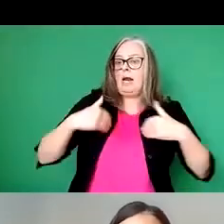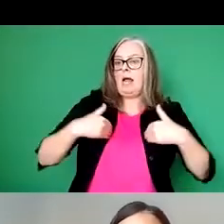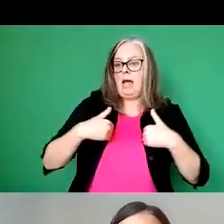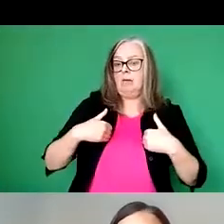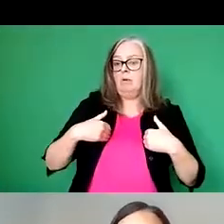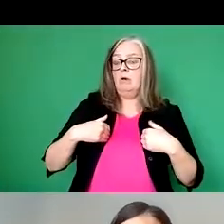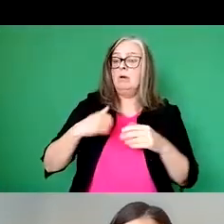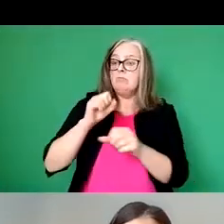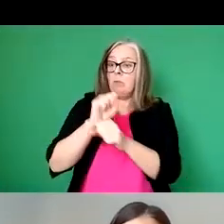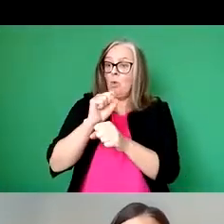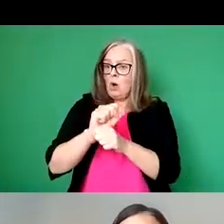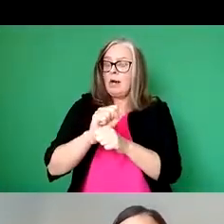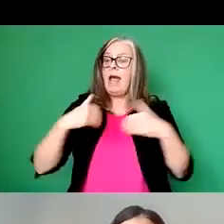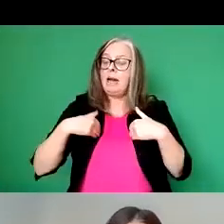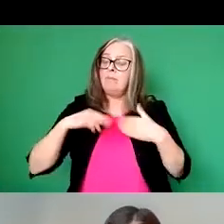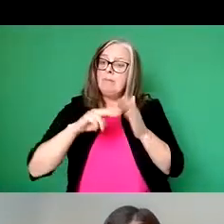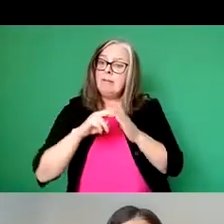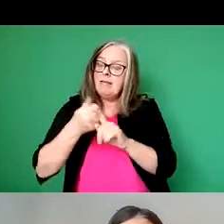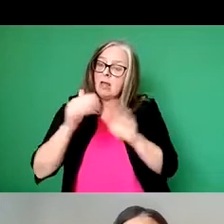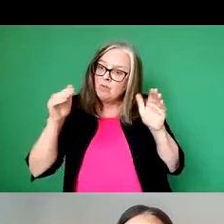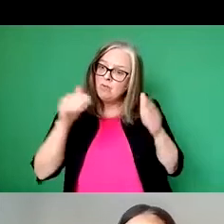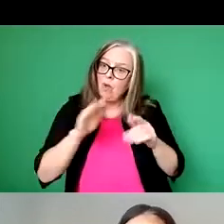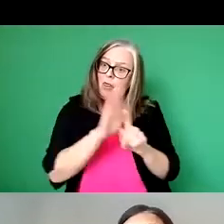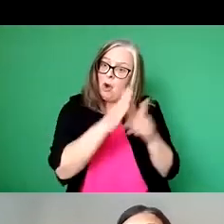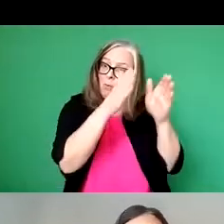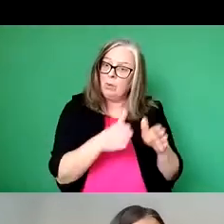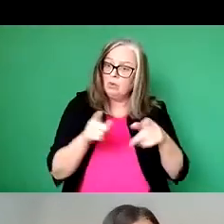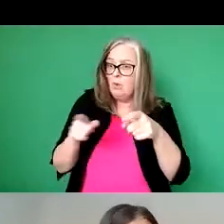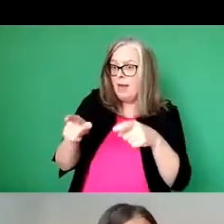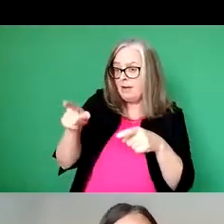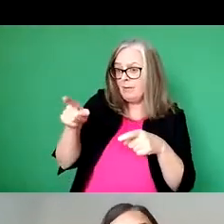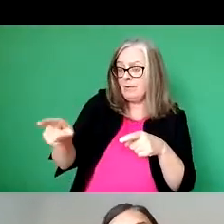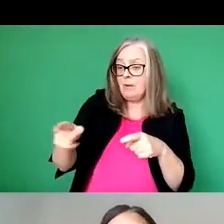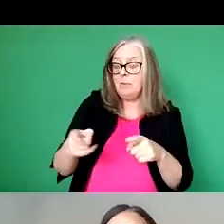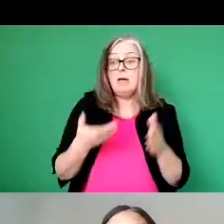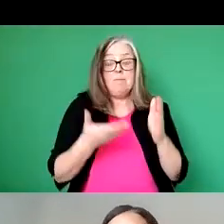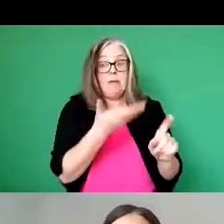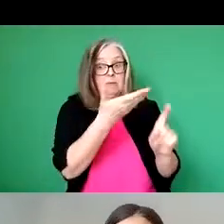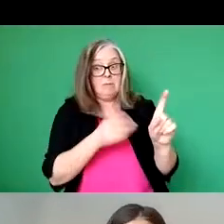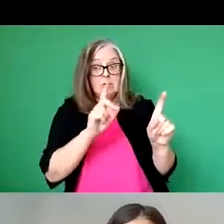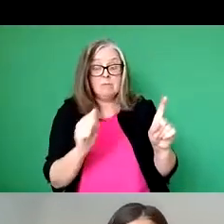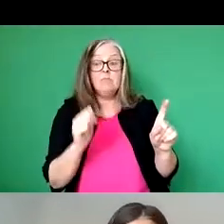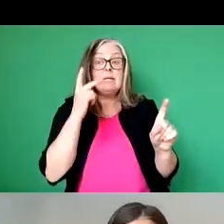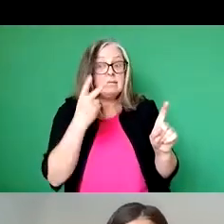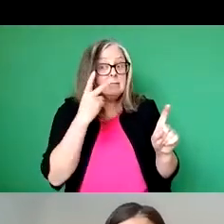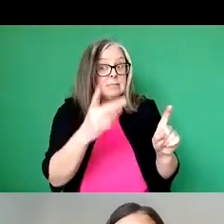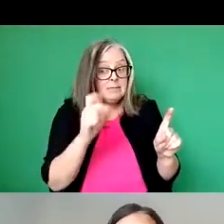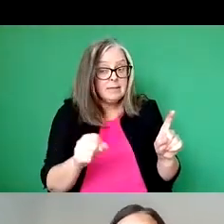on meeting the needs of their handler who may have a visible or an invisible disability and